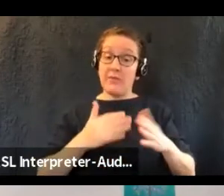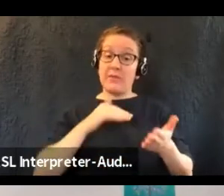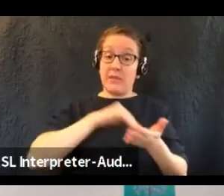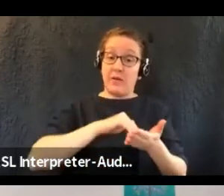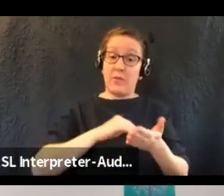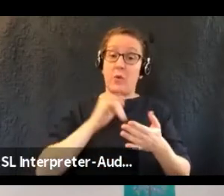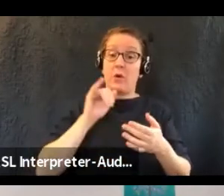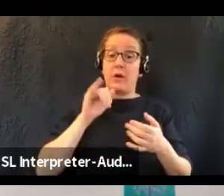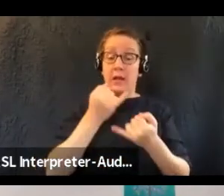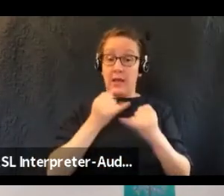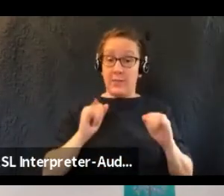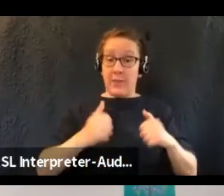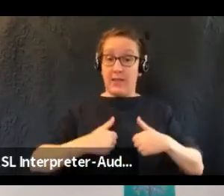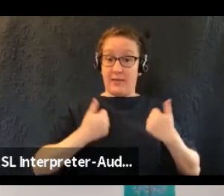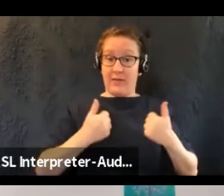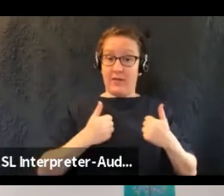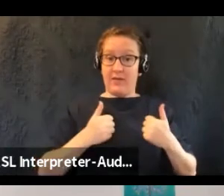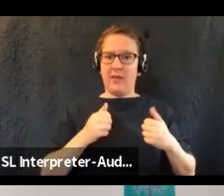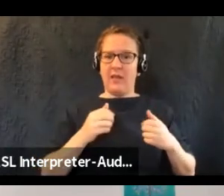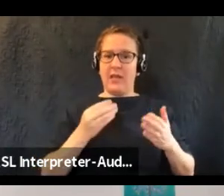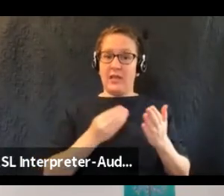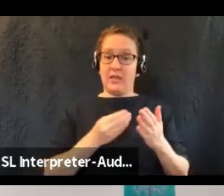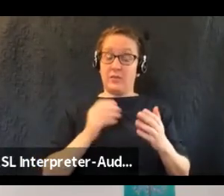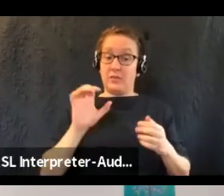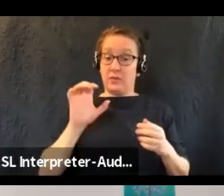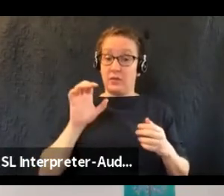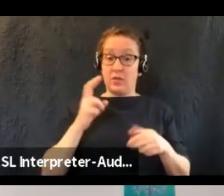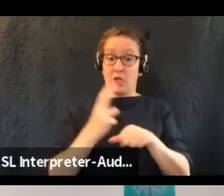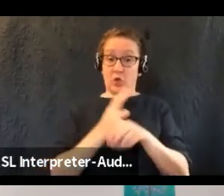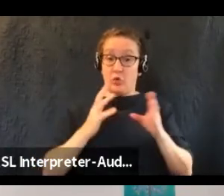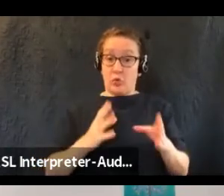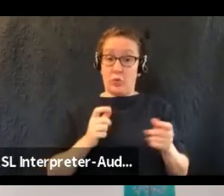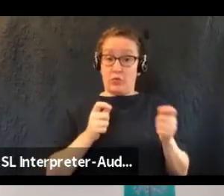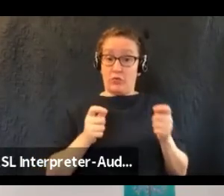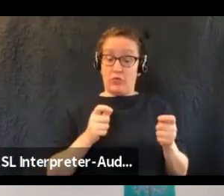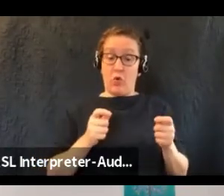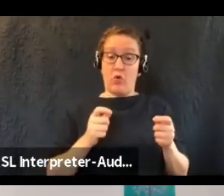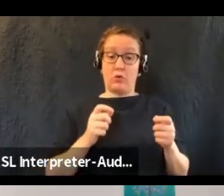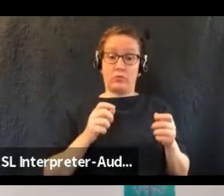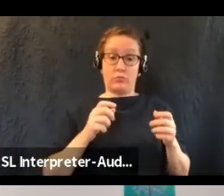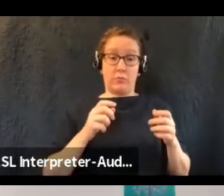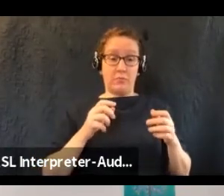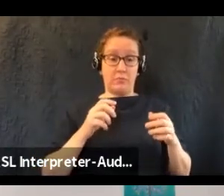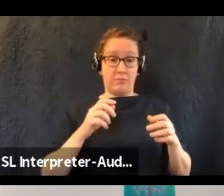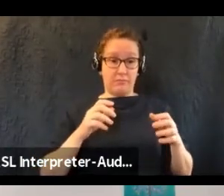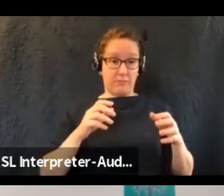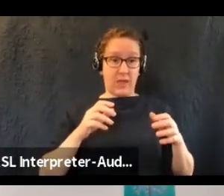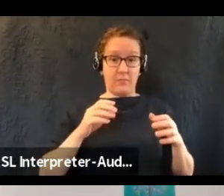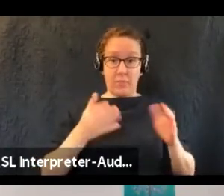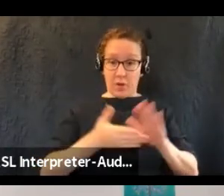controlled community based cross disability agency operated by people with disabilities